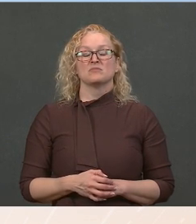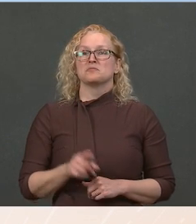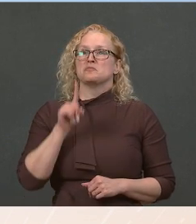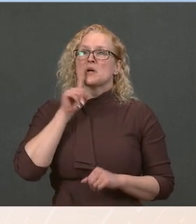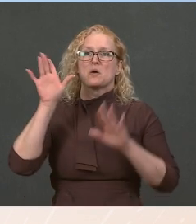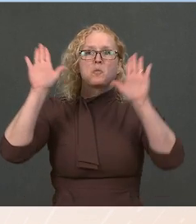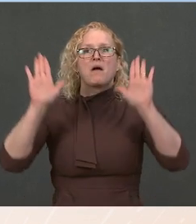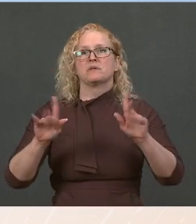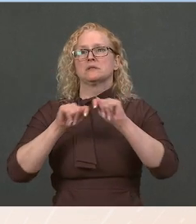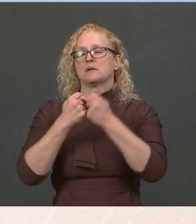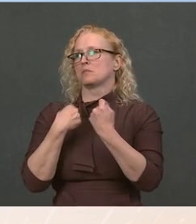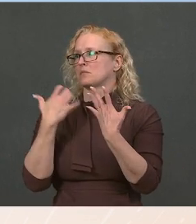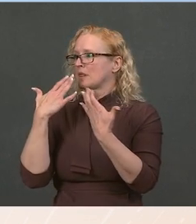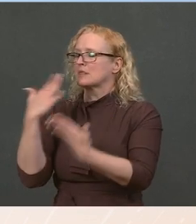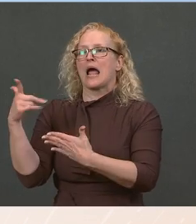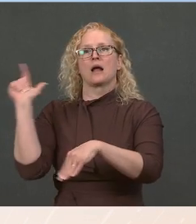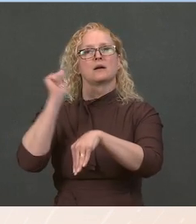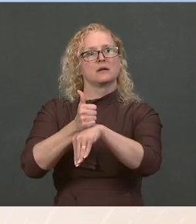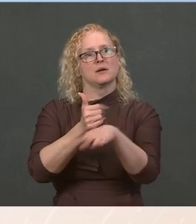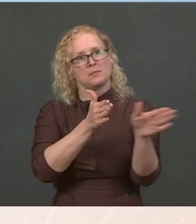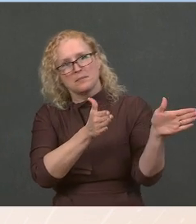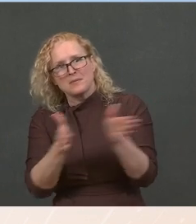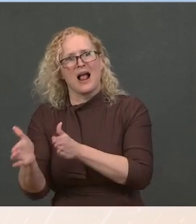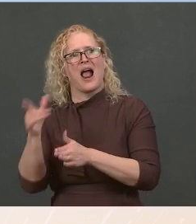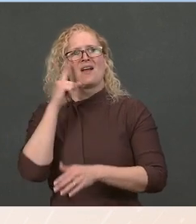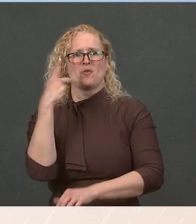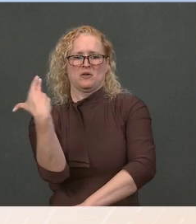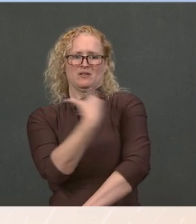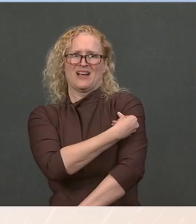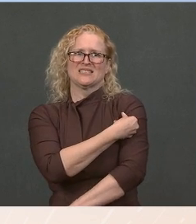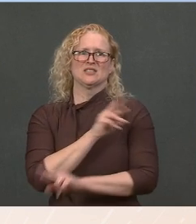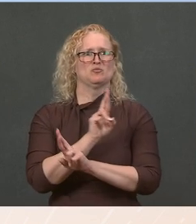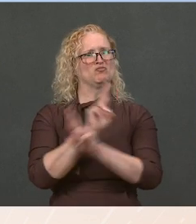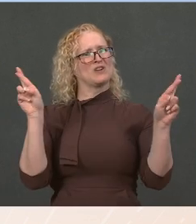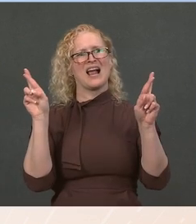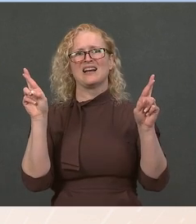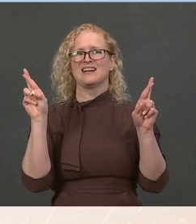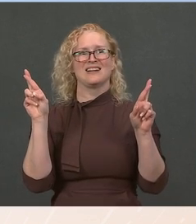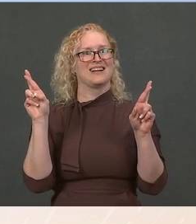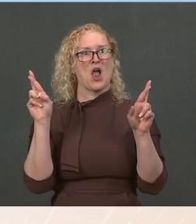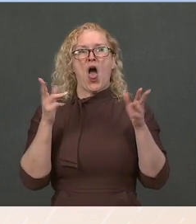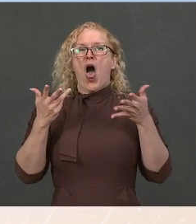So, thanks to our preparation, we're already getting children protected from this virus.